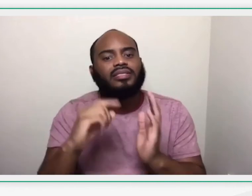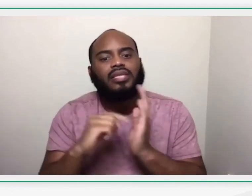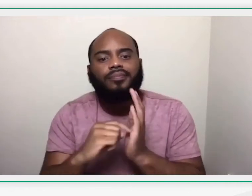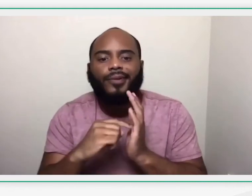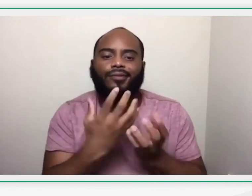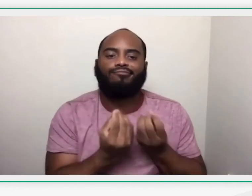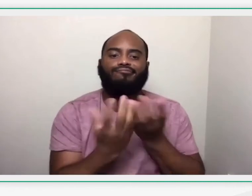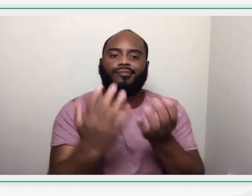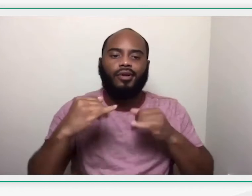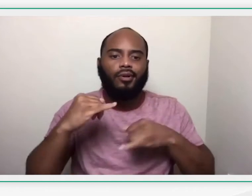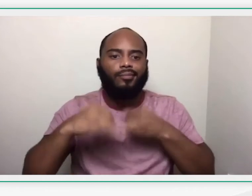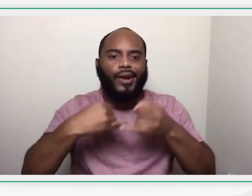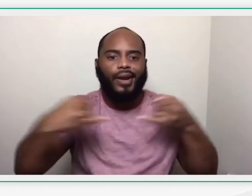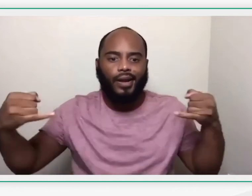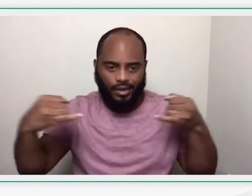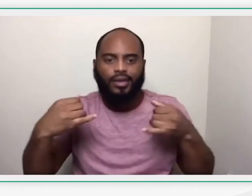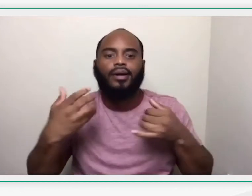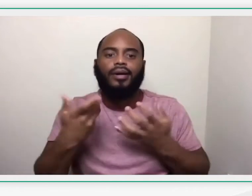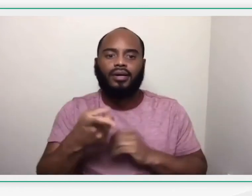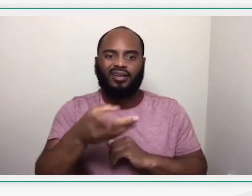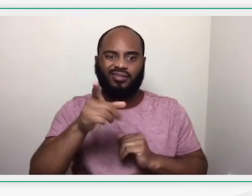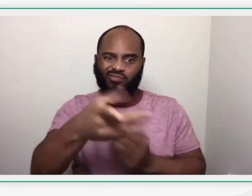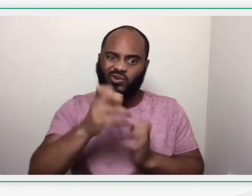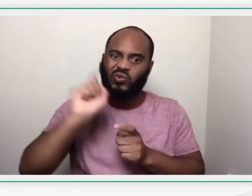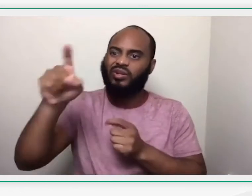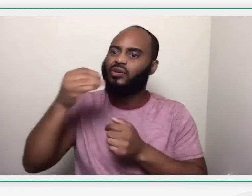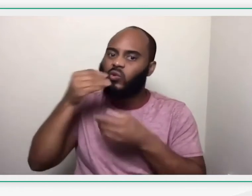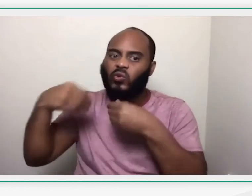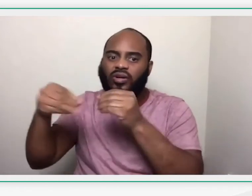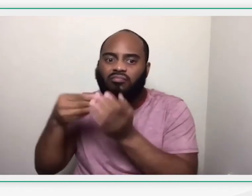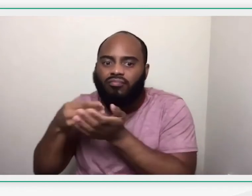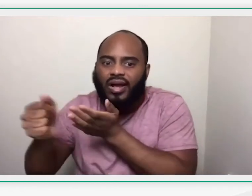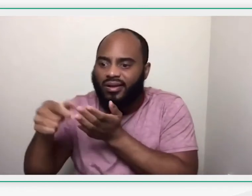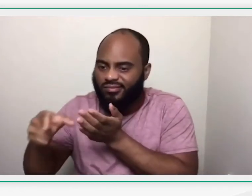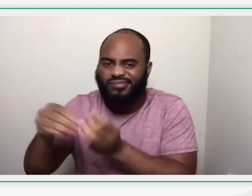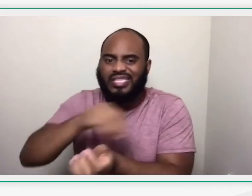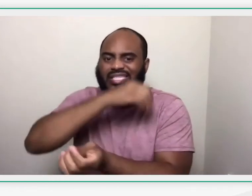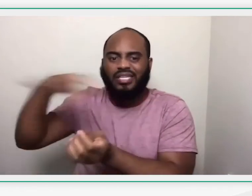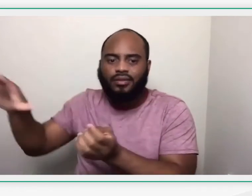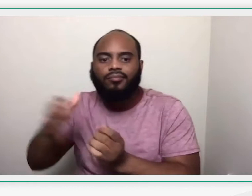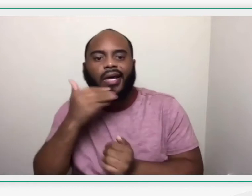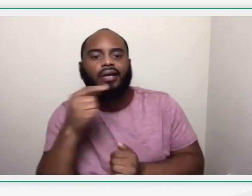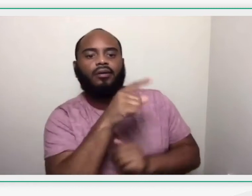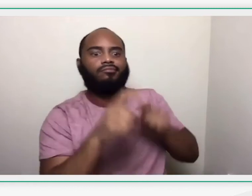goods that can be used -- let's say it's a restaurant or cooking business, and they allow you goods to make